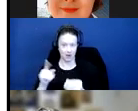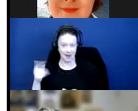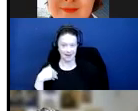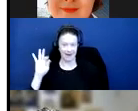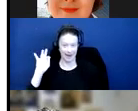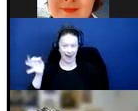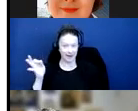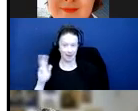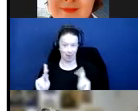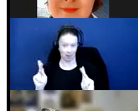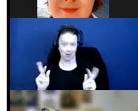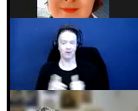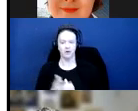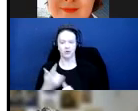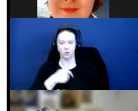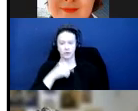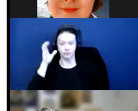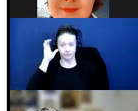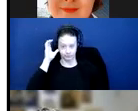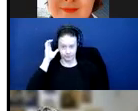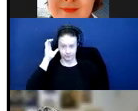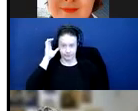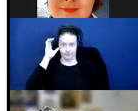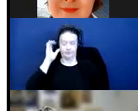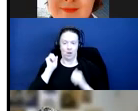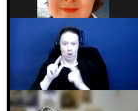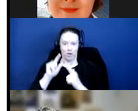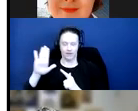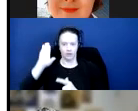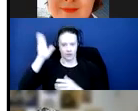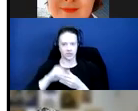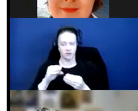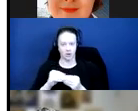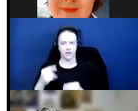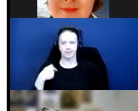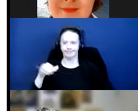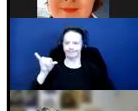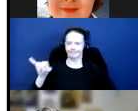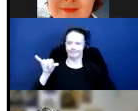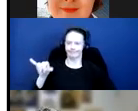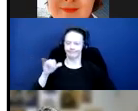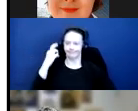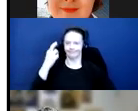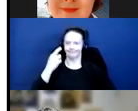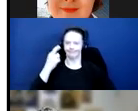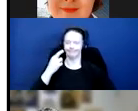But we heard all of their testimony and because of that, we were able to work out a process